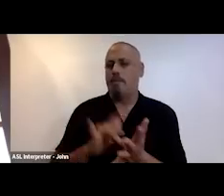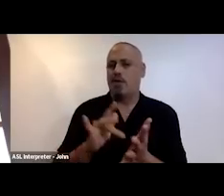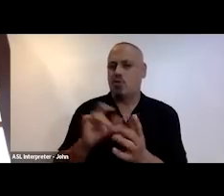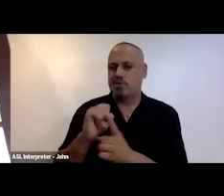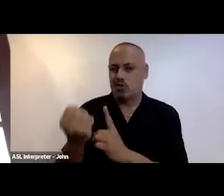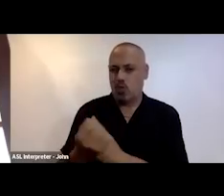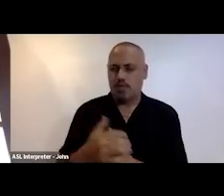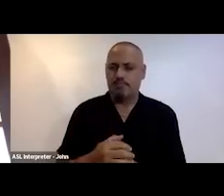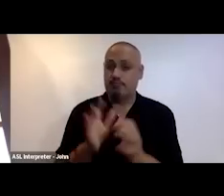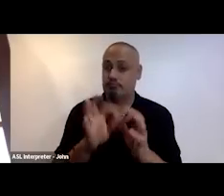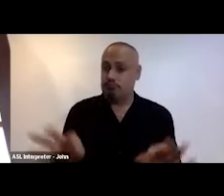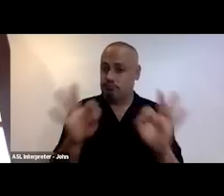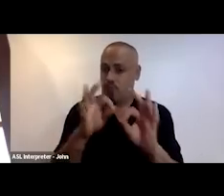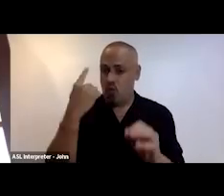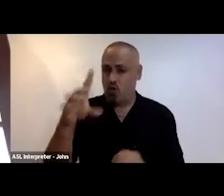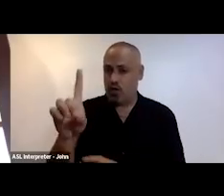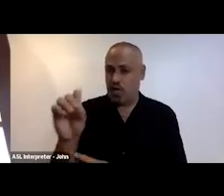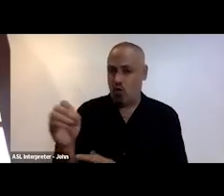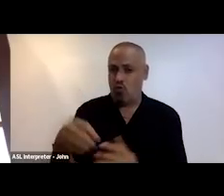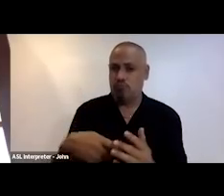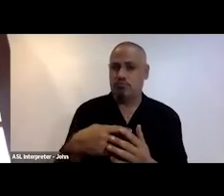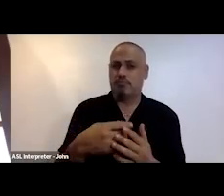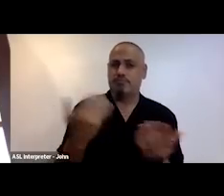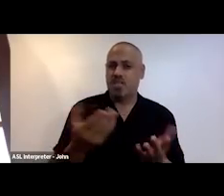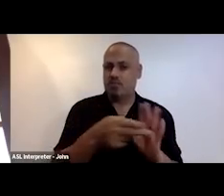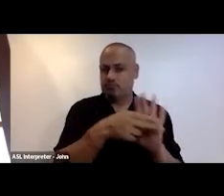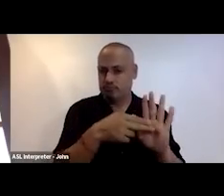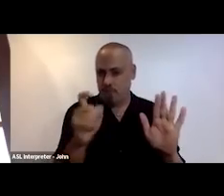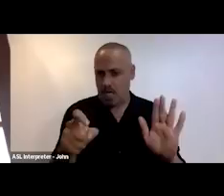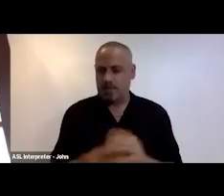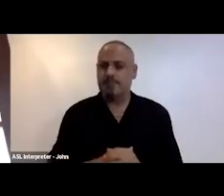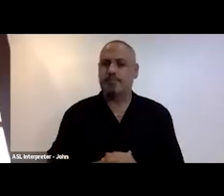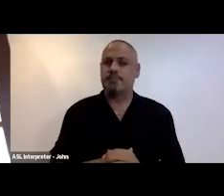and that's really important for the diagnostic profile here. So just to recap them,